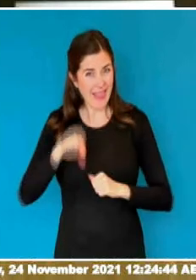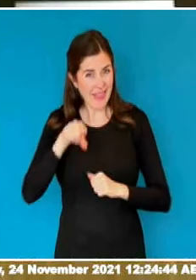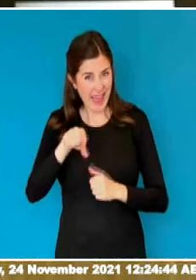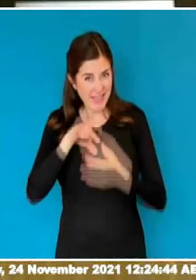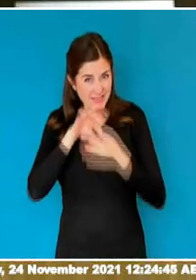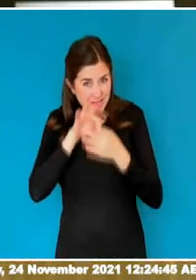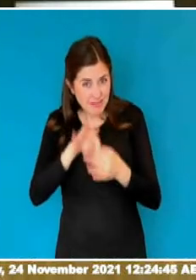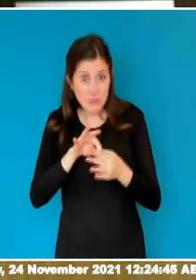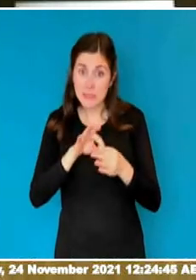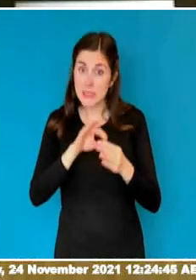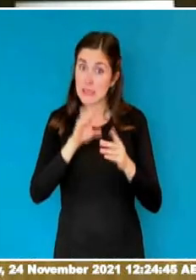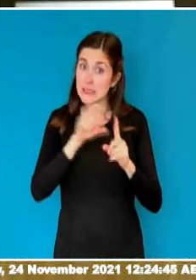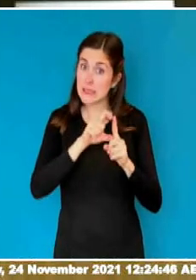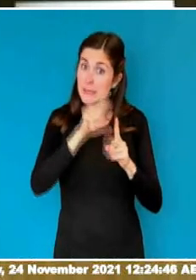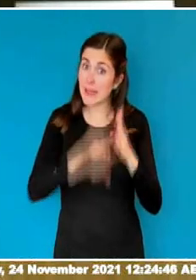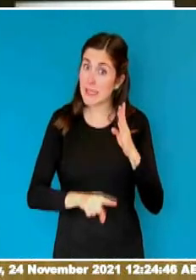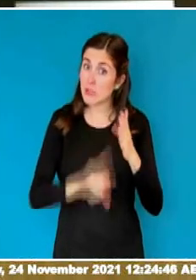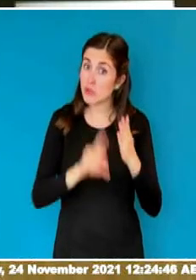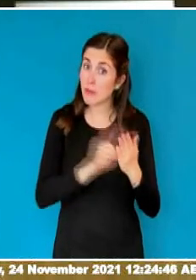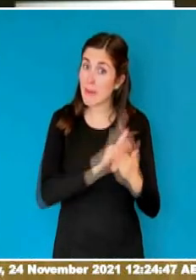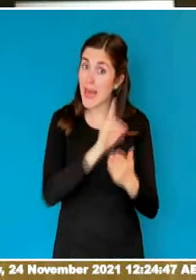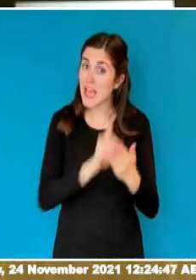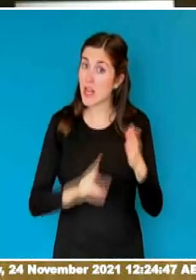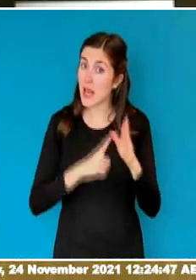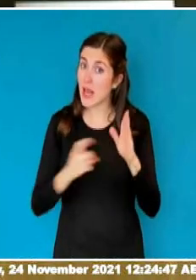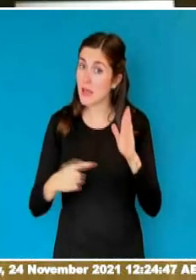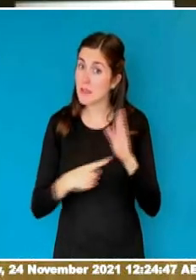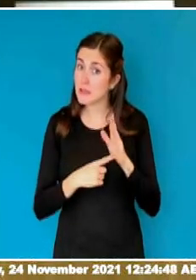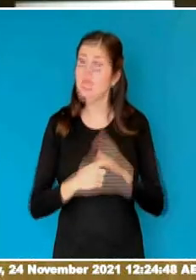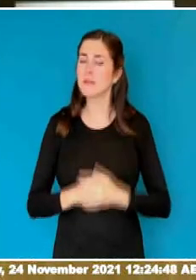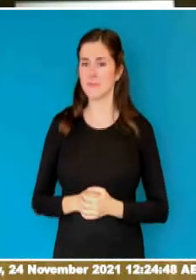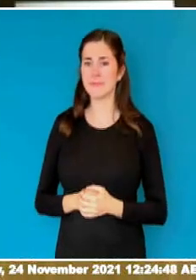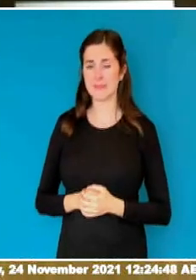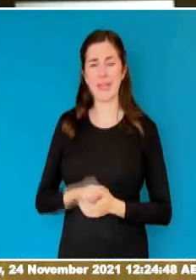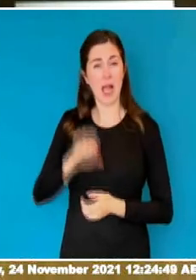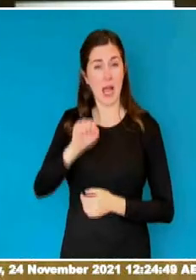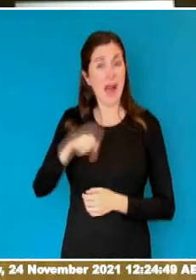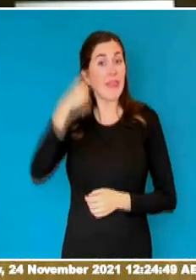Yes, I believe it does. Thank you.